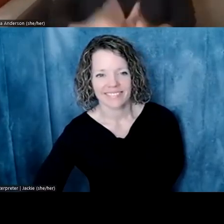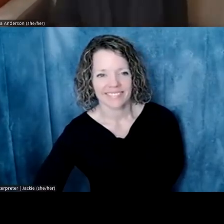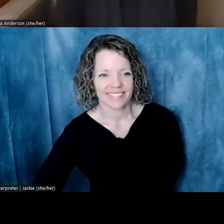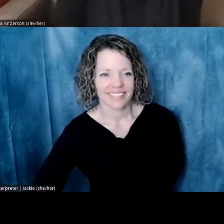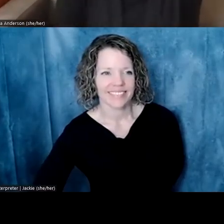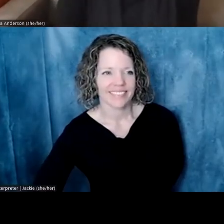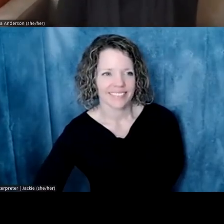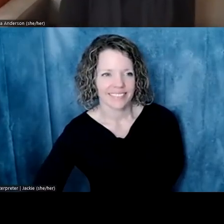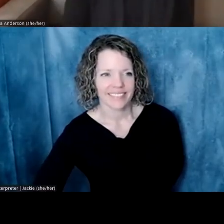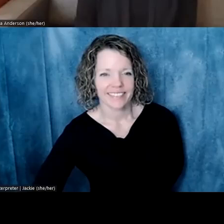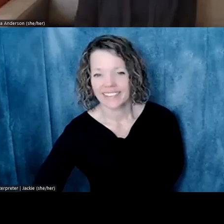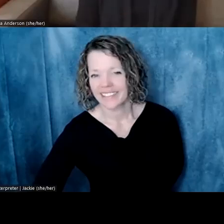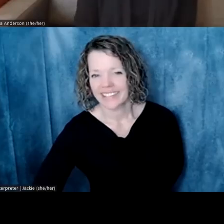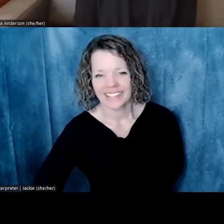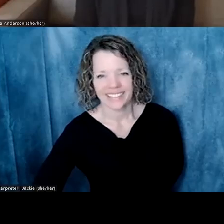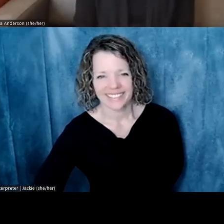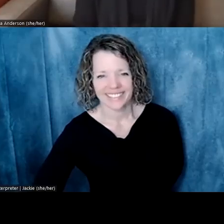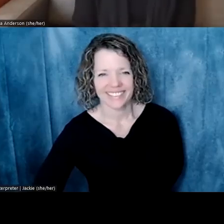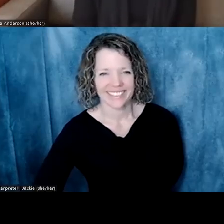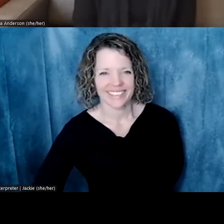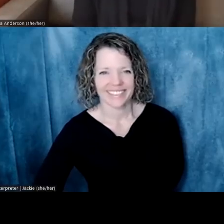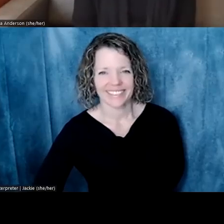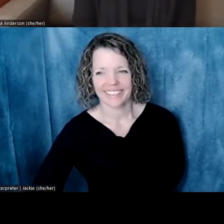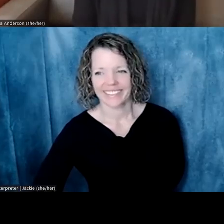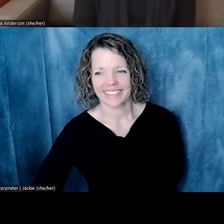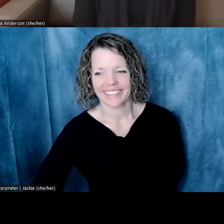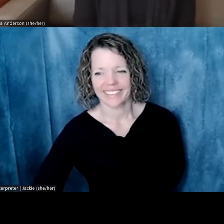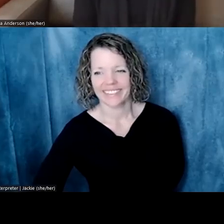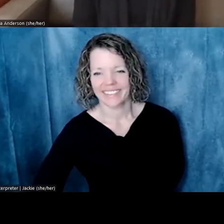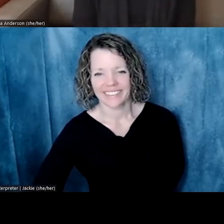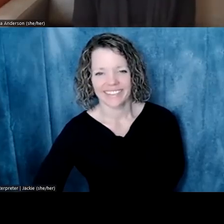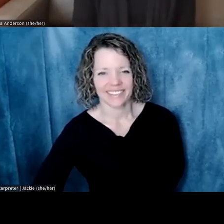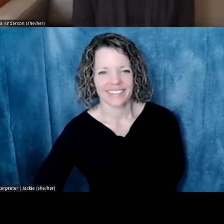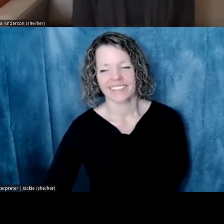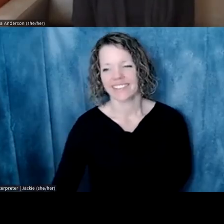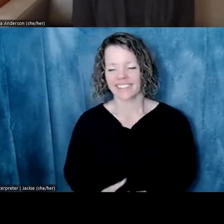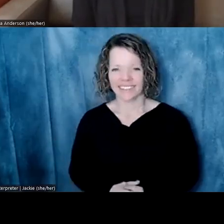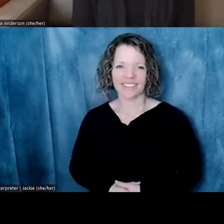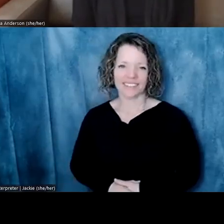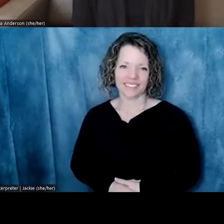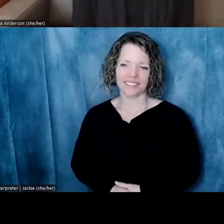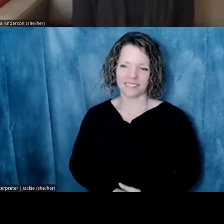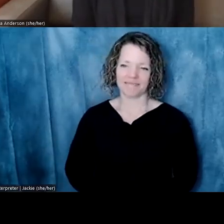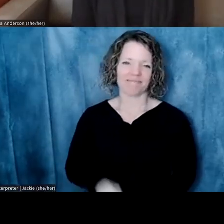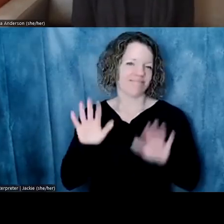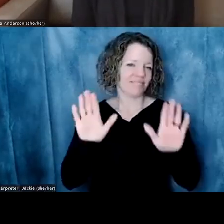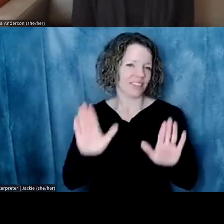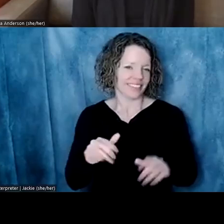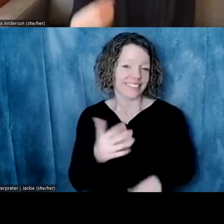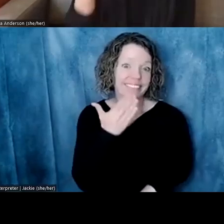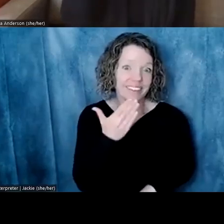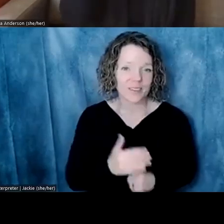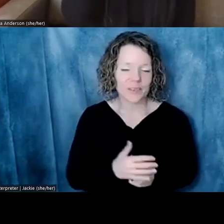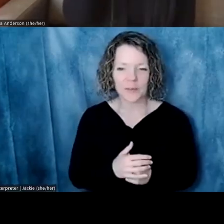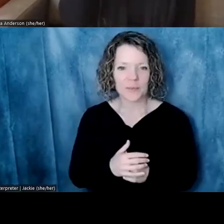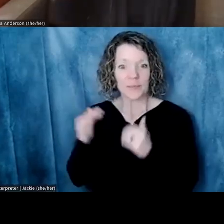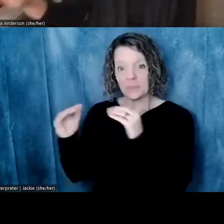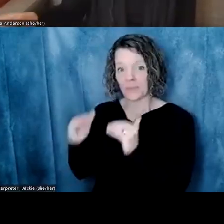characters and do different voices if you'd like. Great. Thanks. Now the next question is: